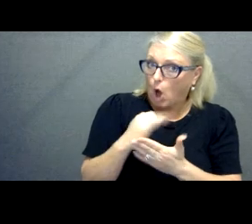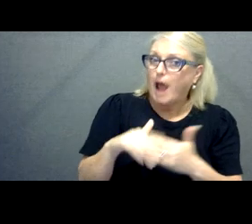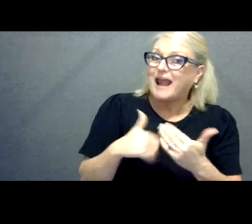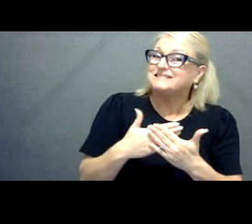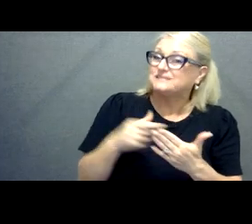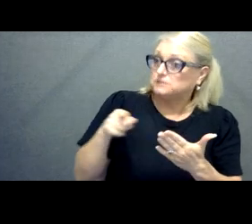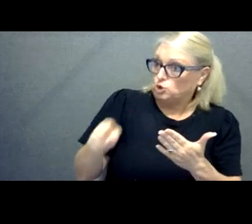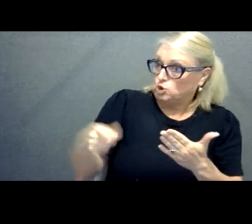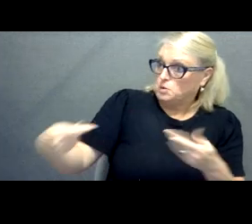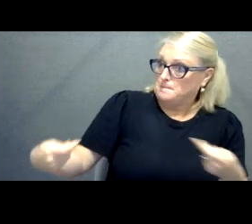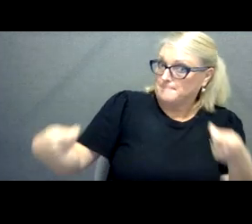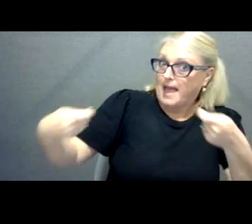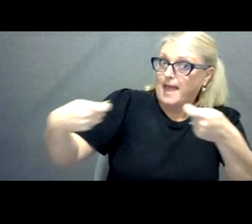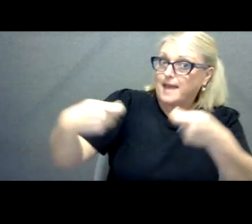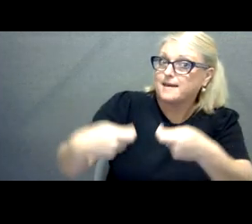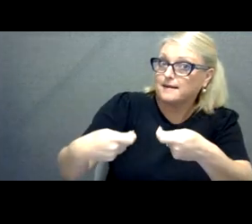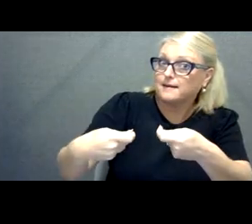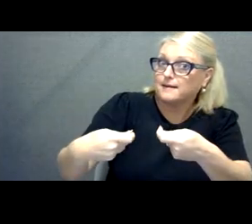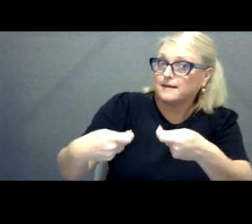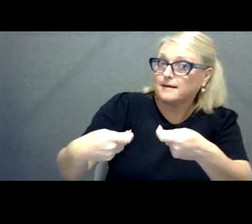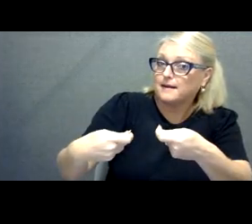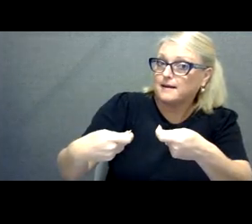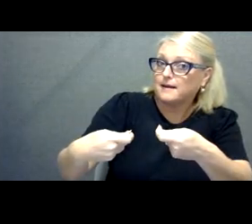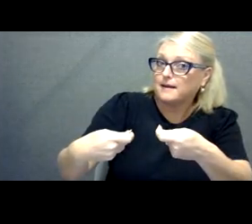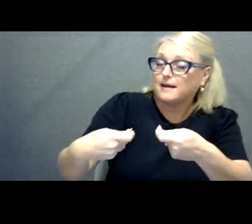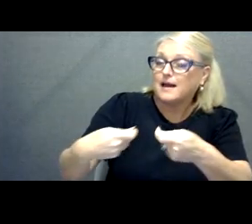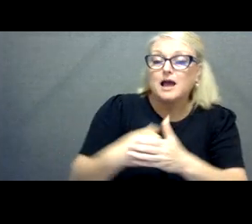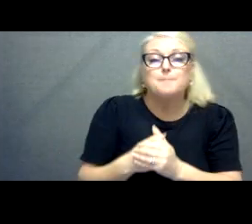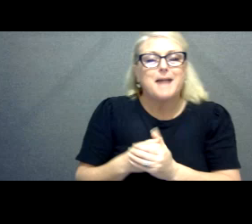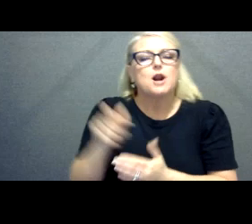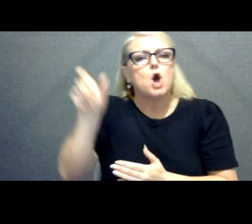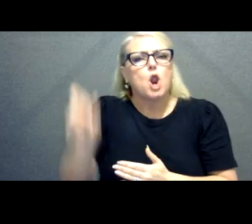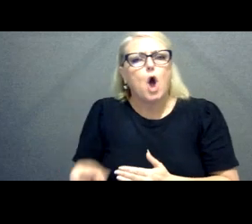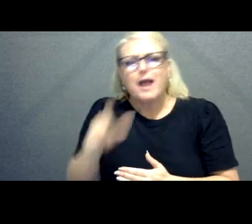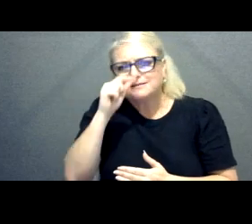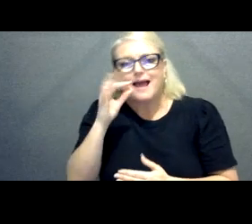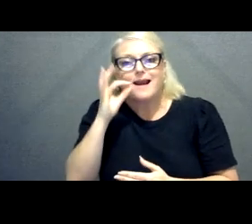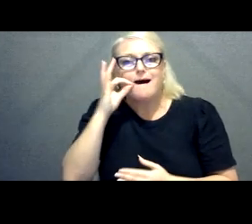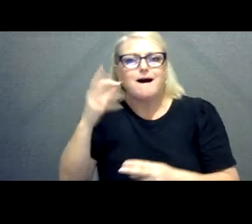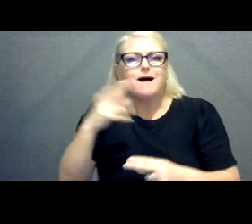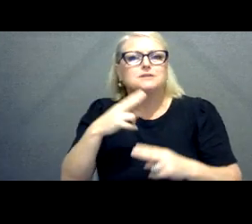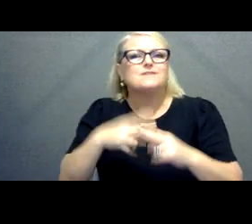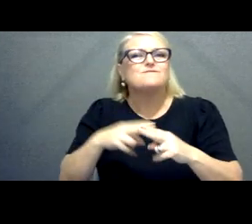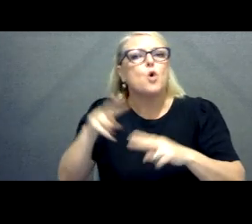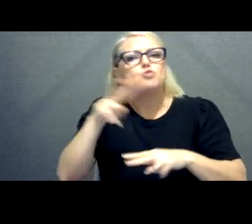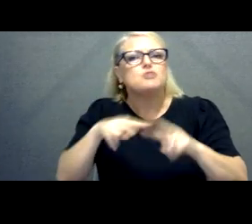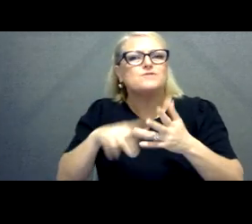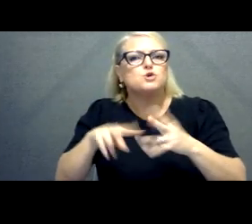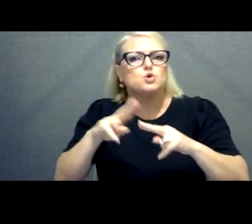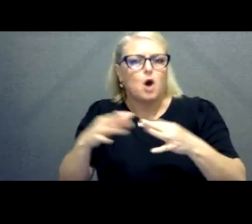so a your clients can request a review of that of a decision that we make it must be in writing